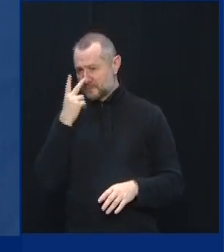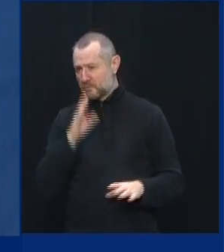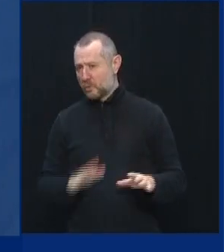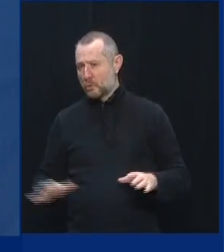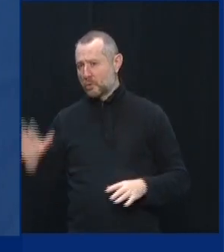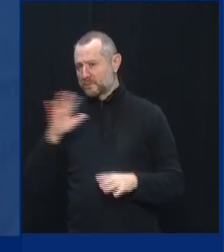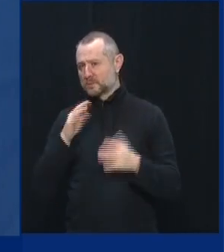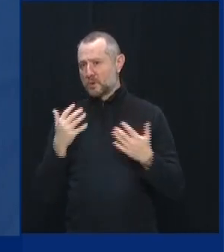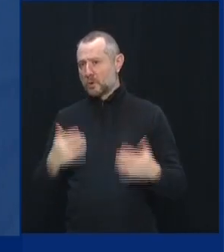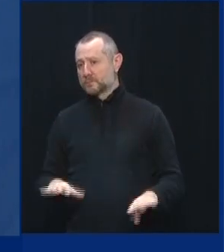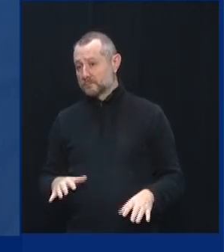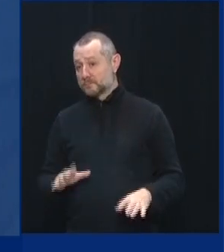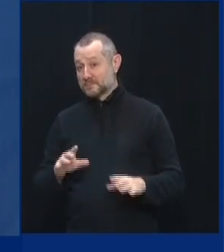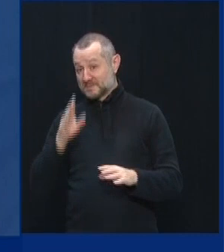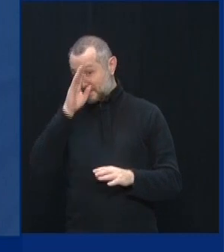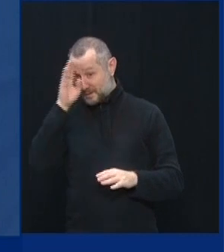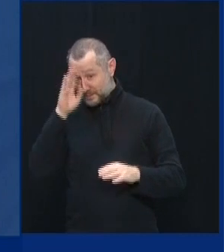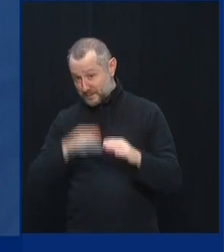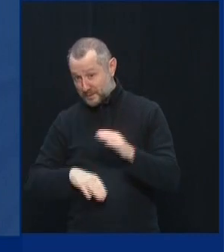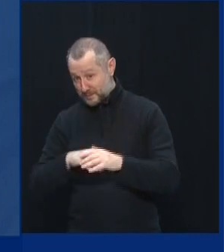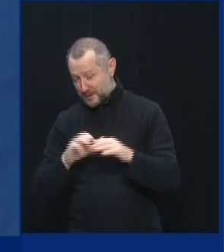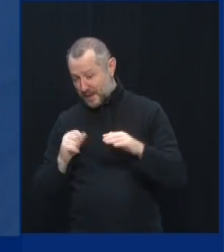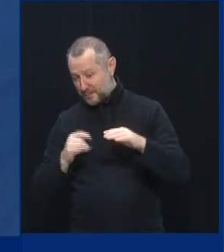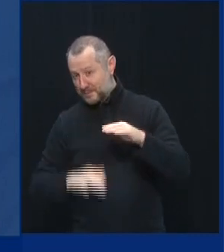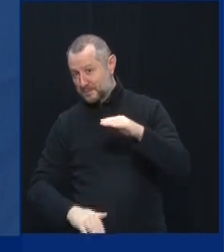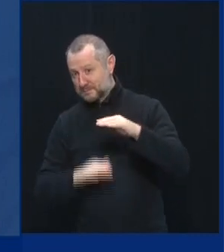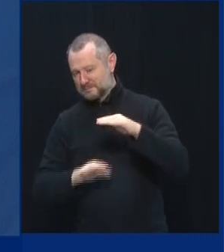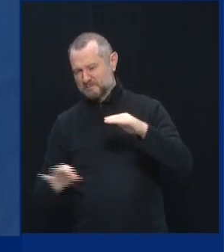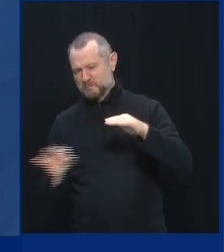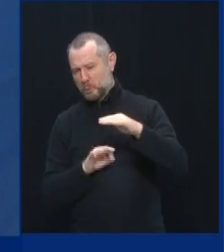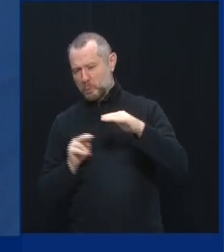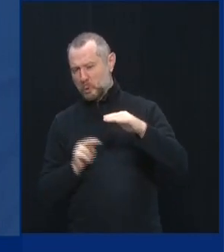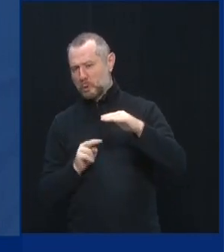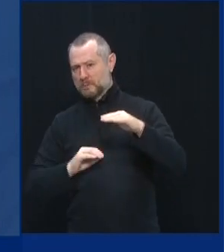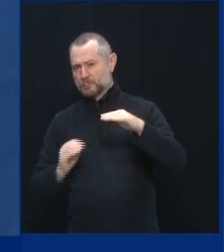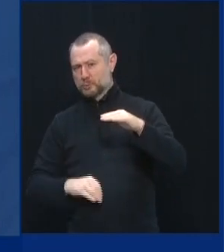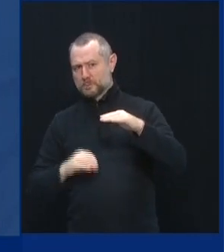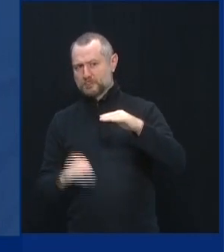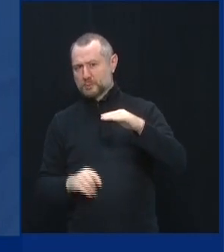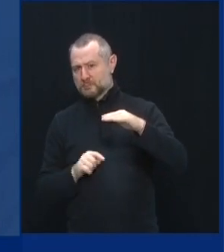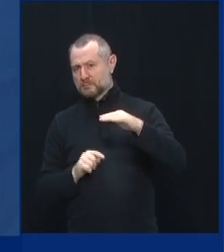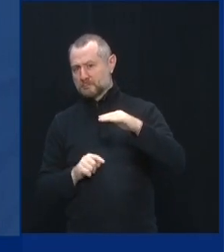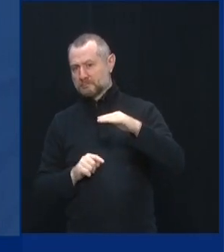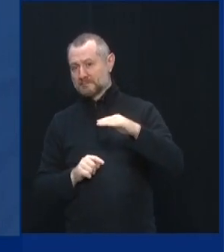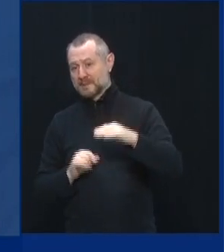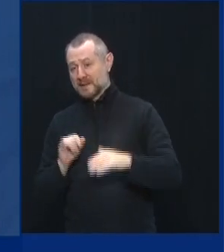INFECTED, THE HOSPITALS WILL CLOSE. WE'VE SEEN THIS ALL ACROSS THE